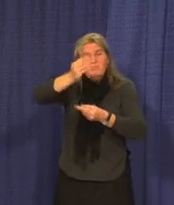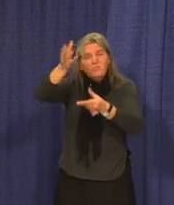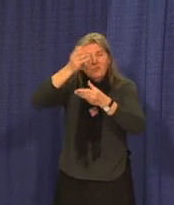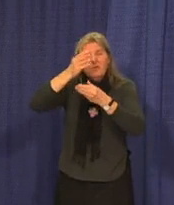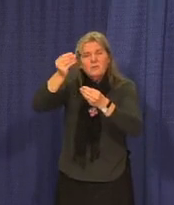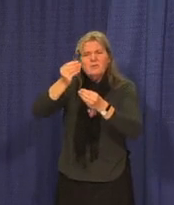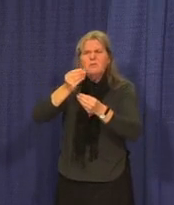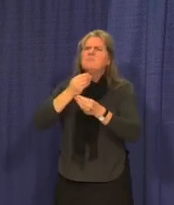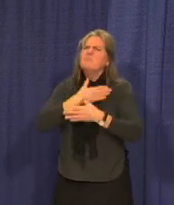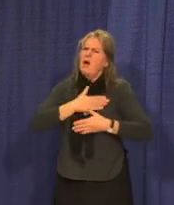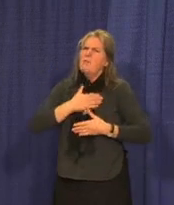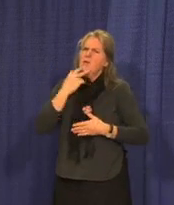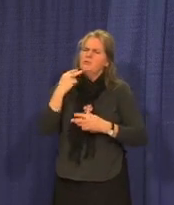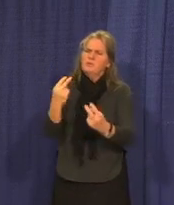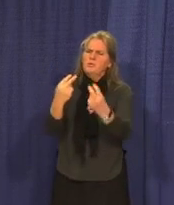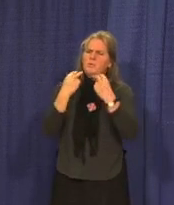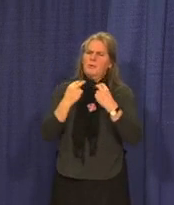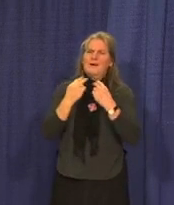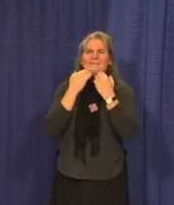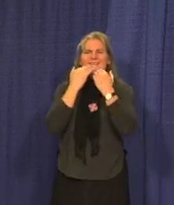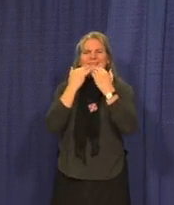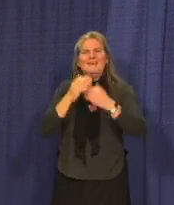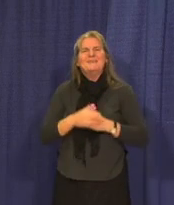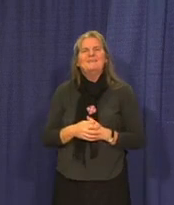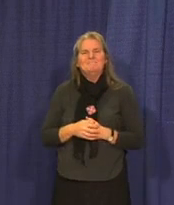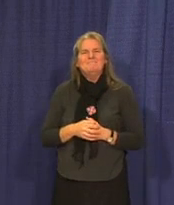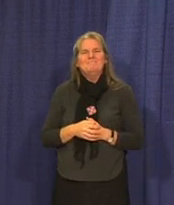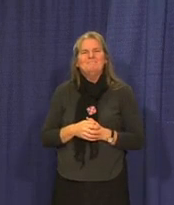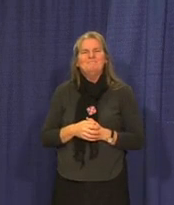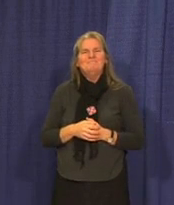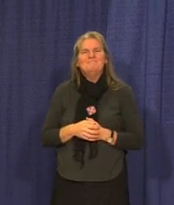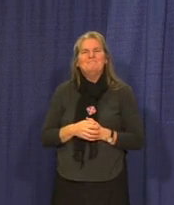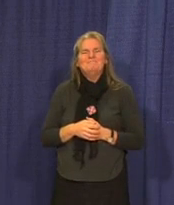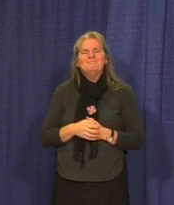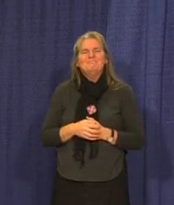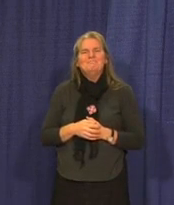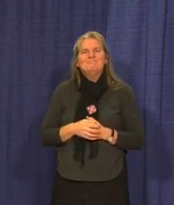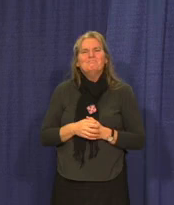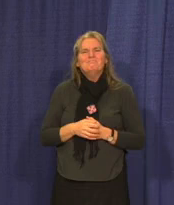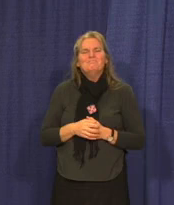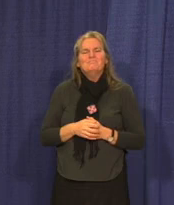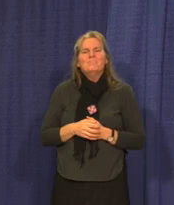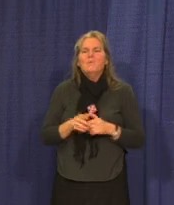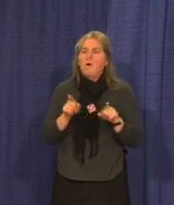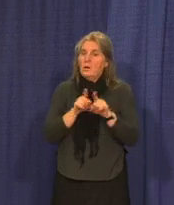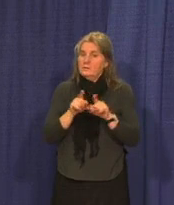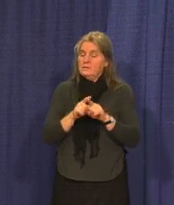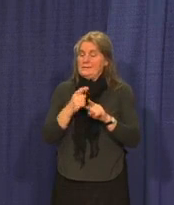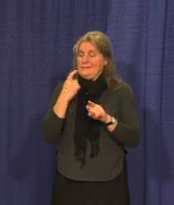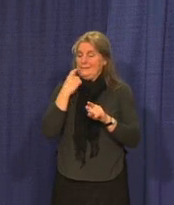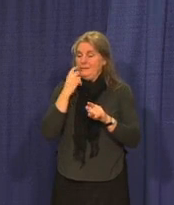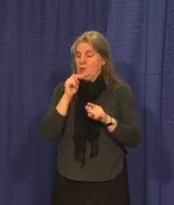information, so I really do appreciate you altering -- tuning in for these updates. Thank you very much for that.